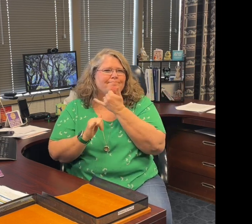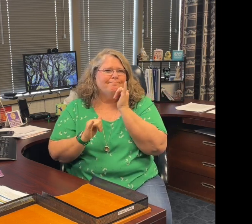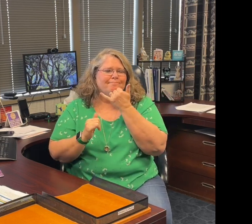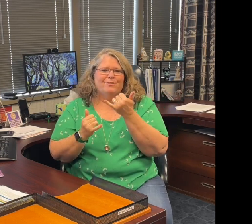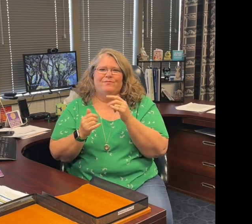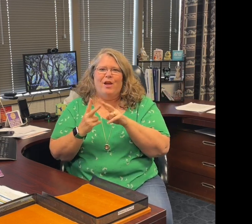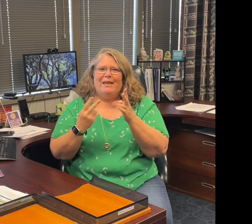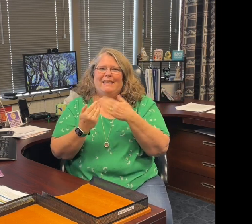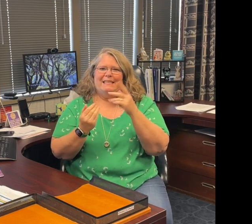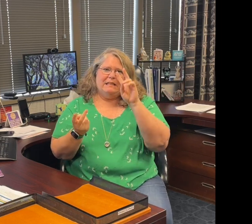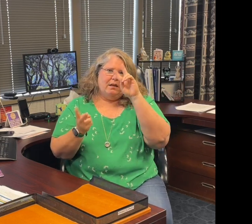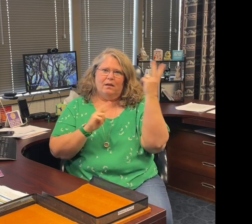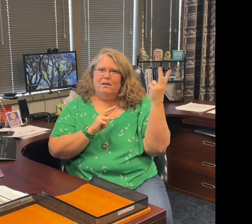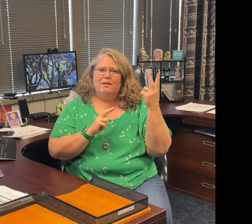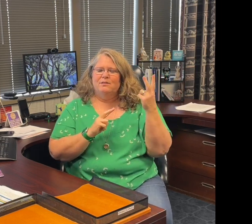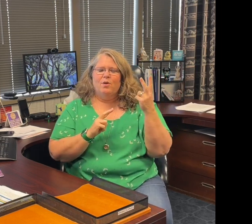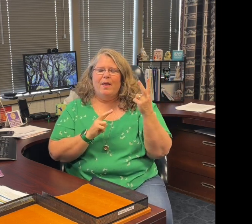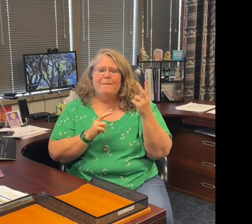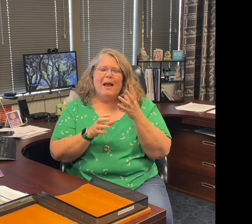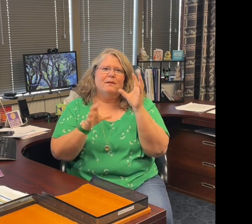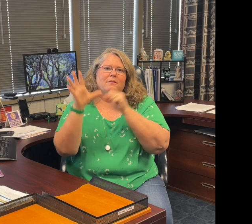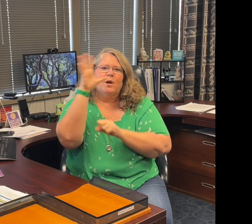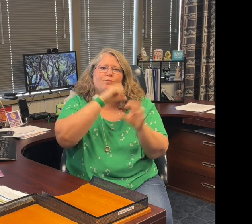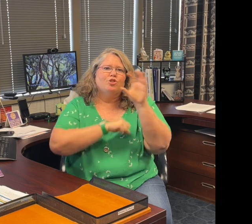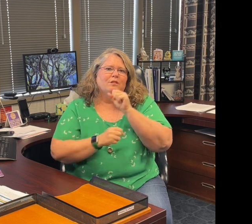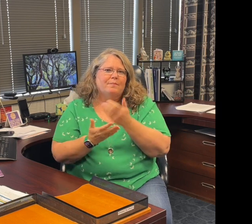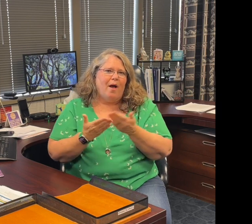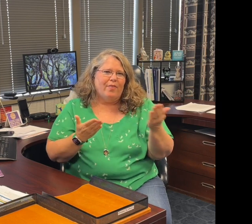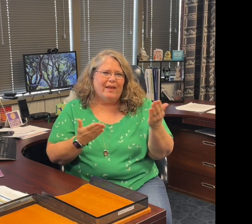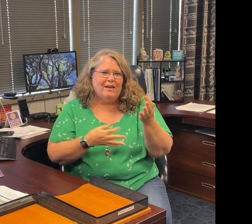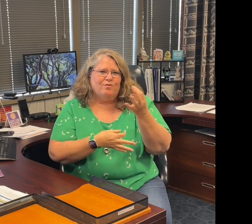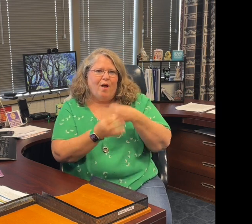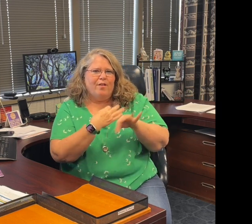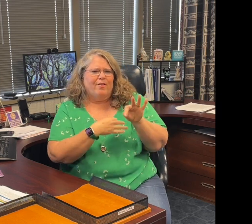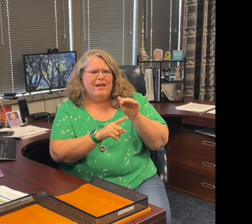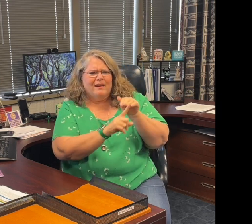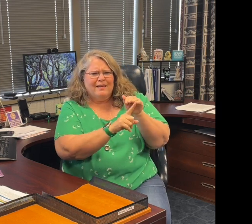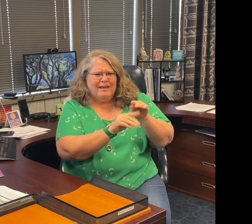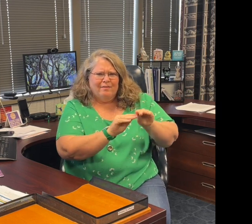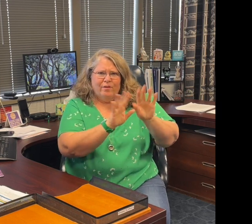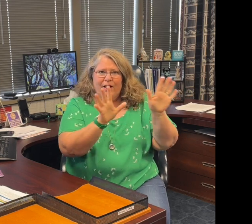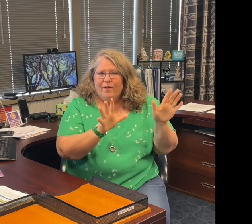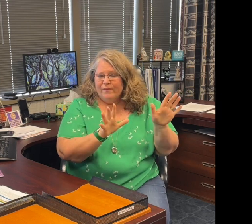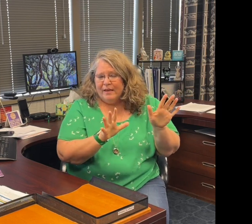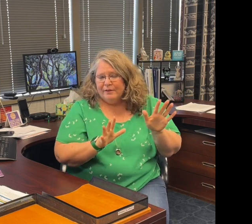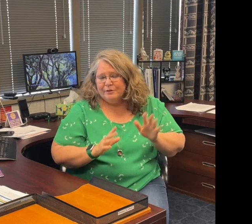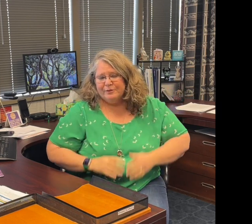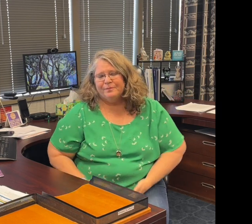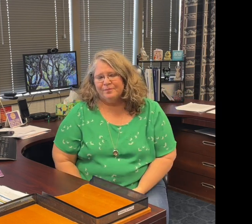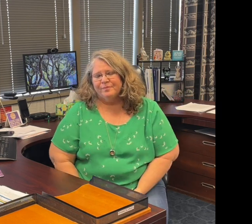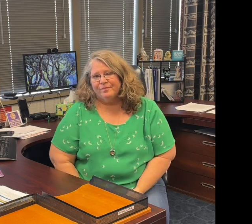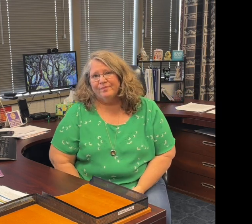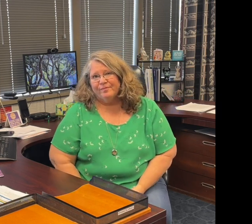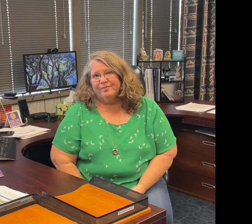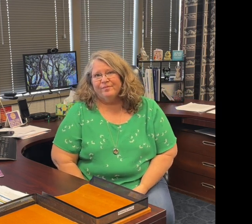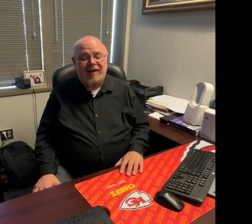There's a lot of misconceptions that that come into play. A lot of assumptions that come into play rather than seeking clarity.